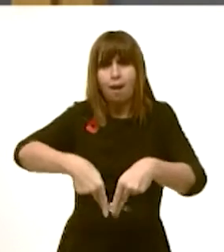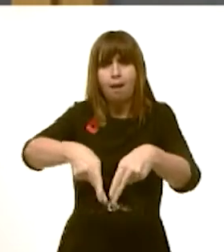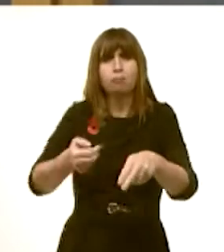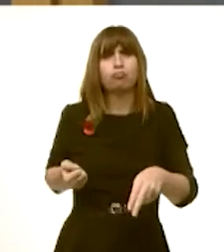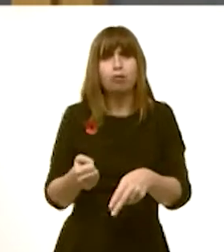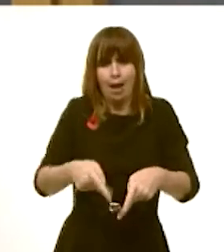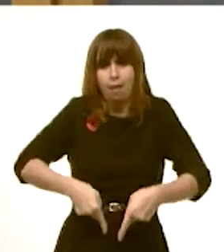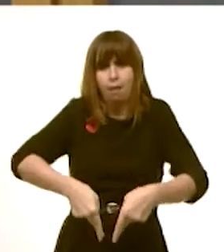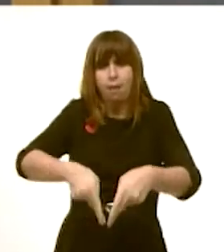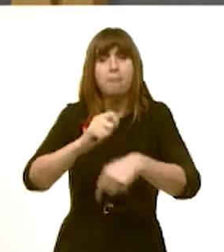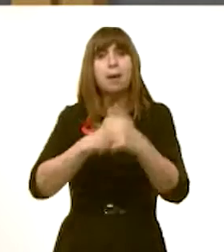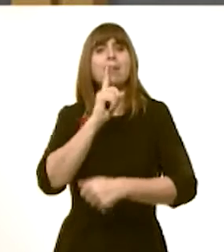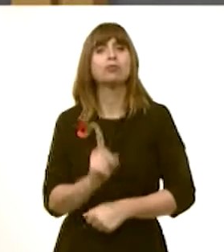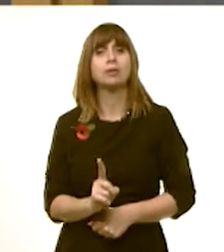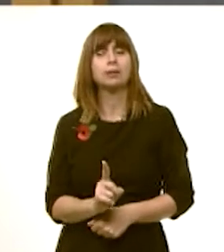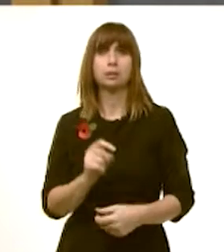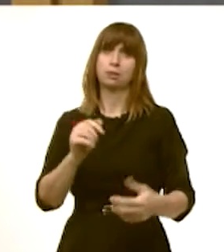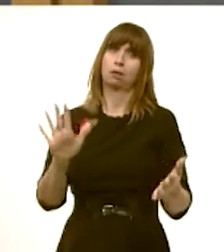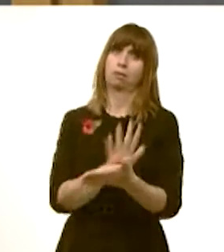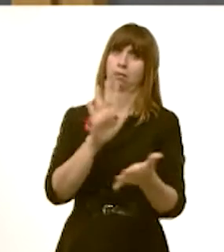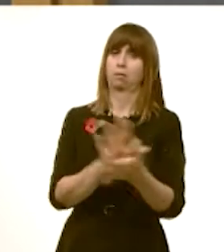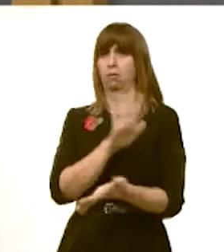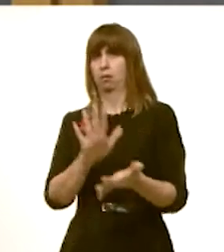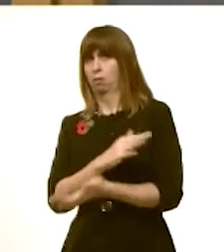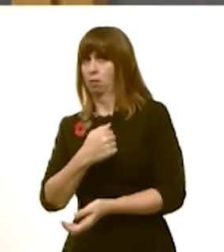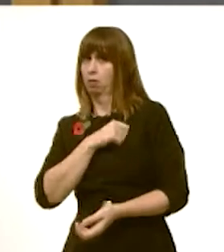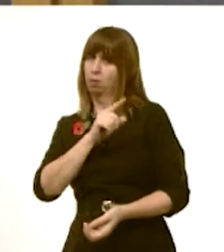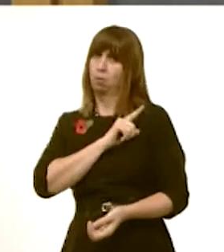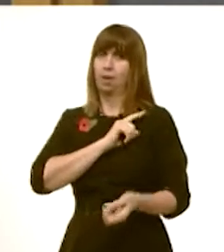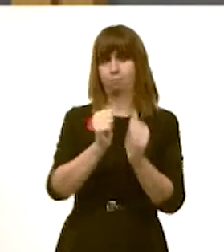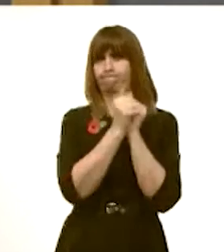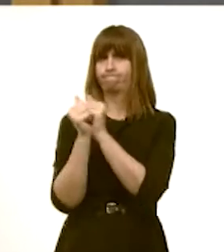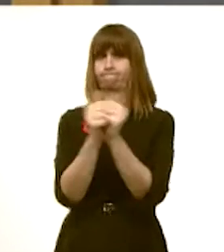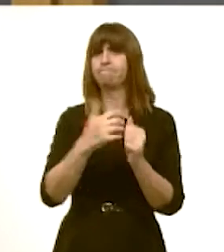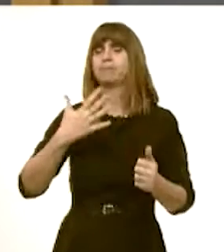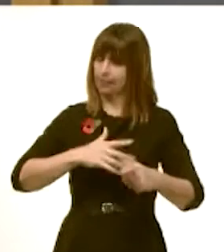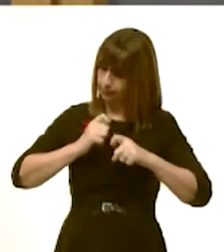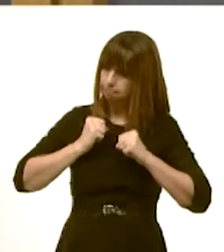Plaid Cymru are part of a consensus on the need to proceed with electrification as a